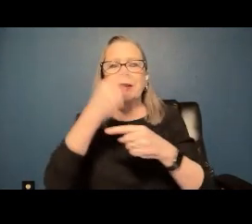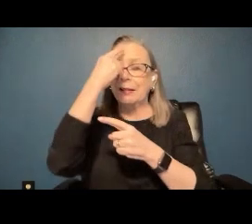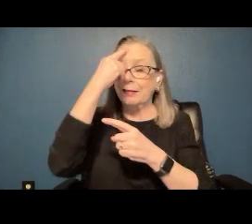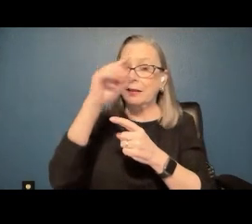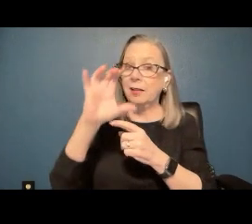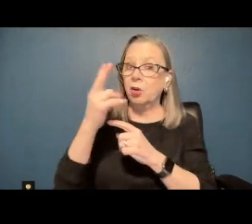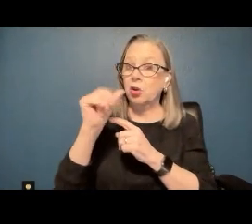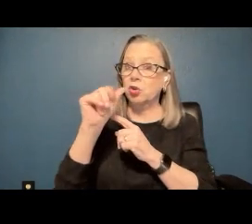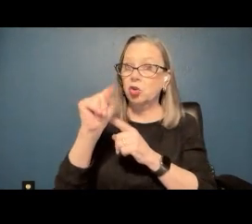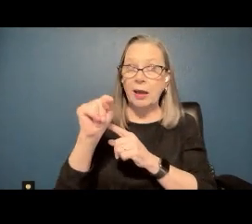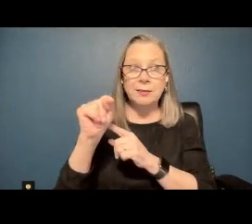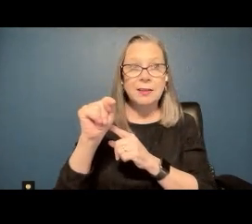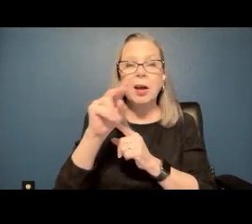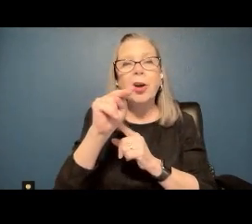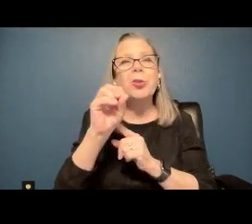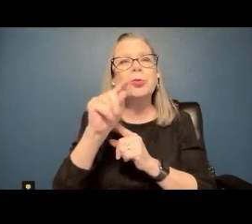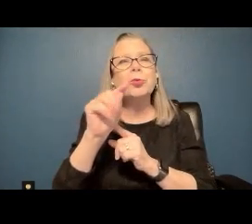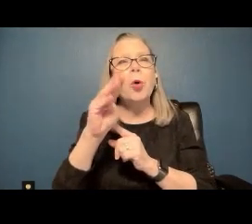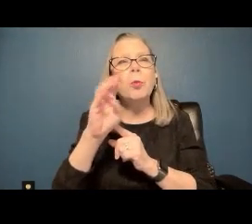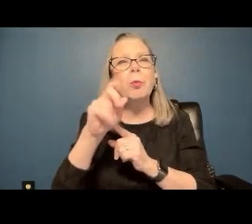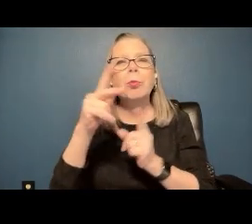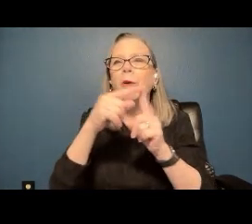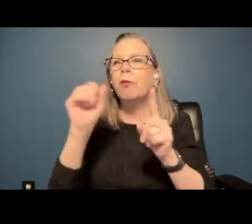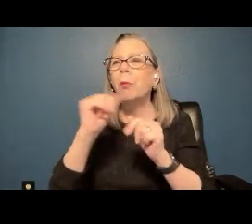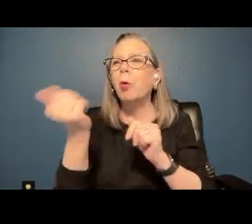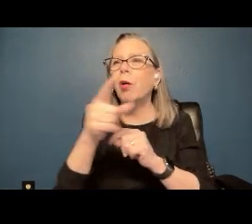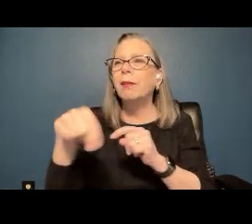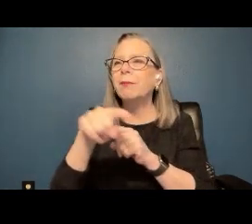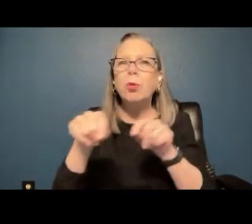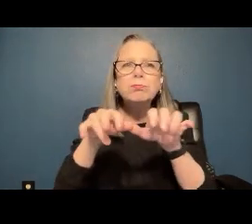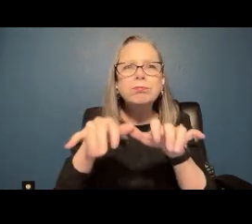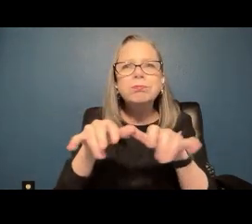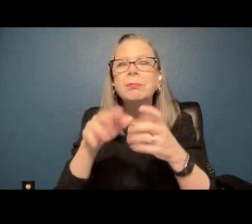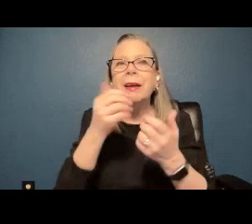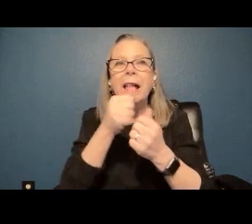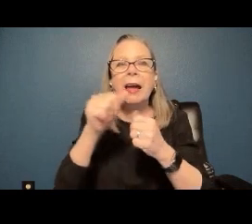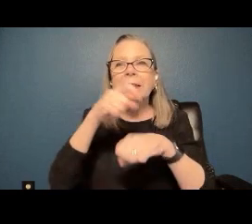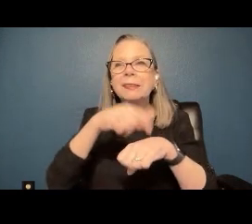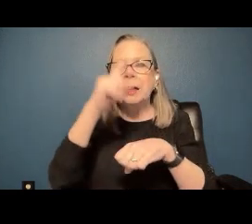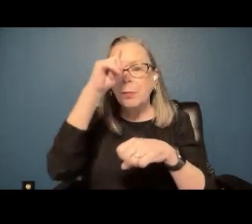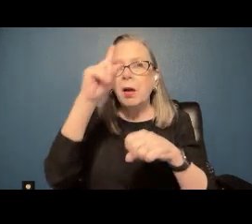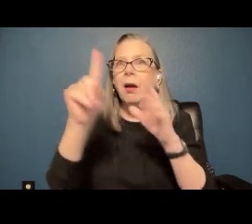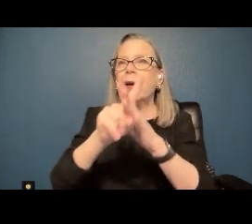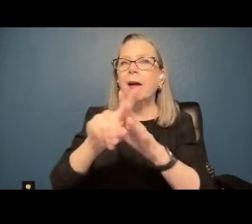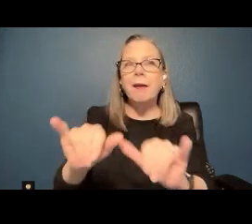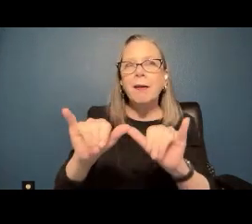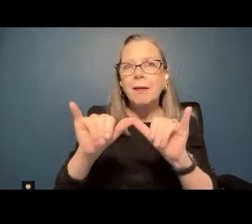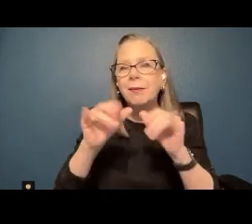Share your questions, your insights, your aha moments with the group at any time. We'd love to see your faces.